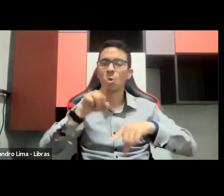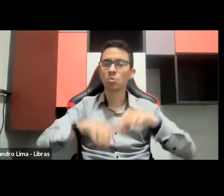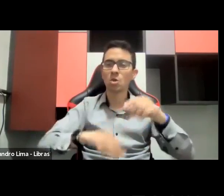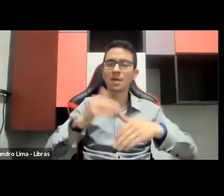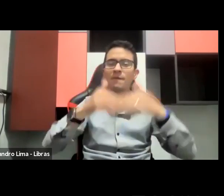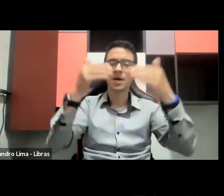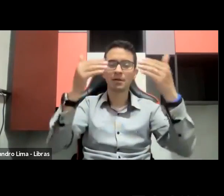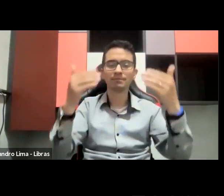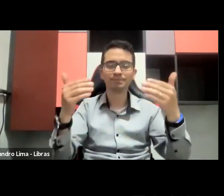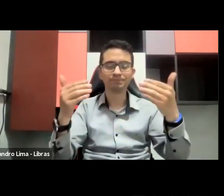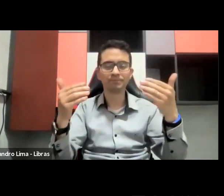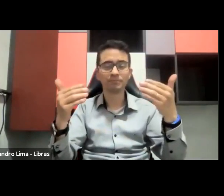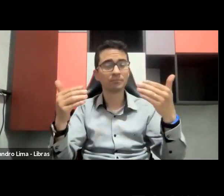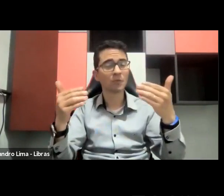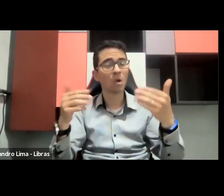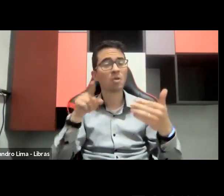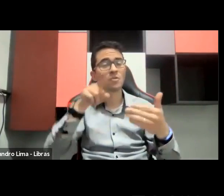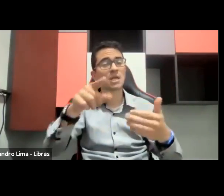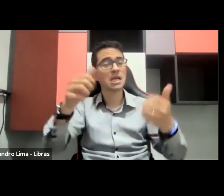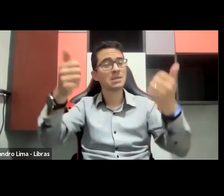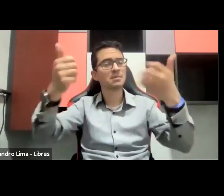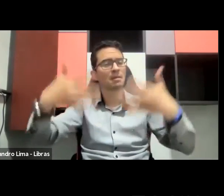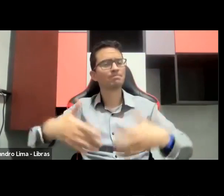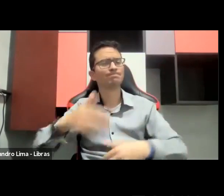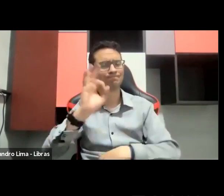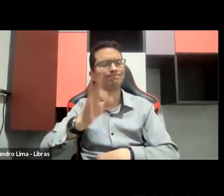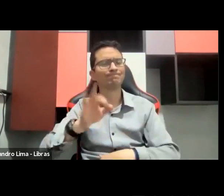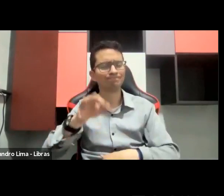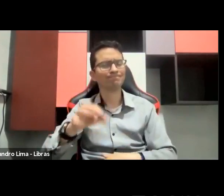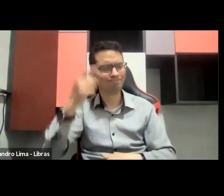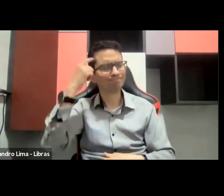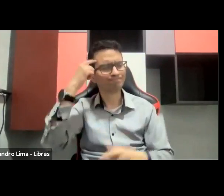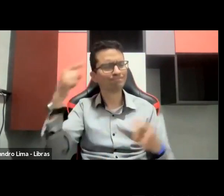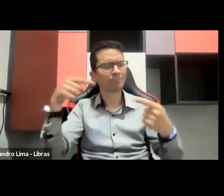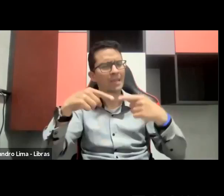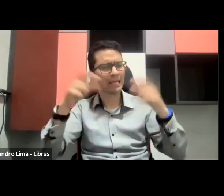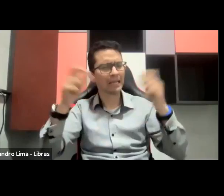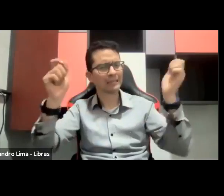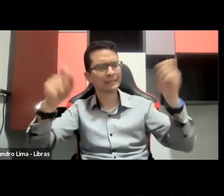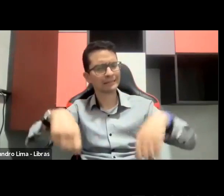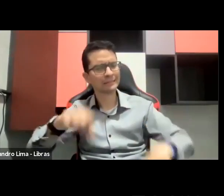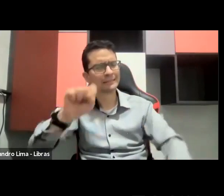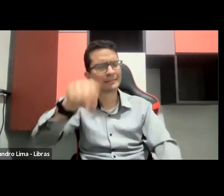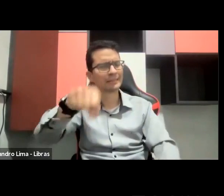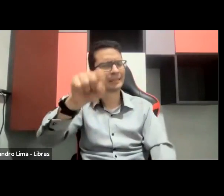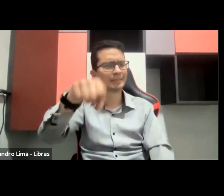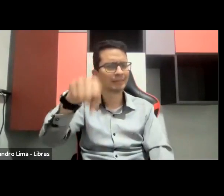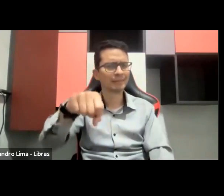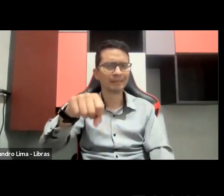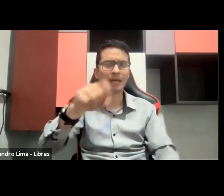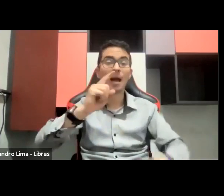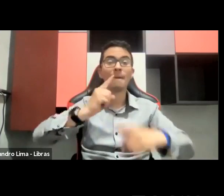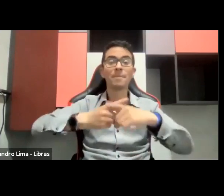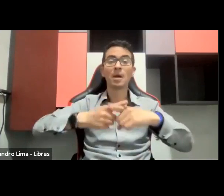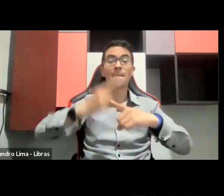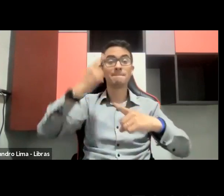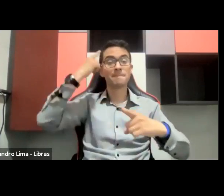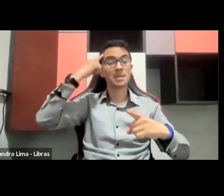I could, but what you said it must be so that when they make sense about the possibilities. achieve achieving together something achieving together something,